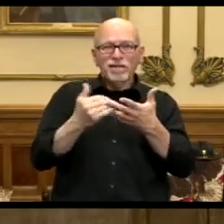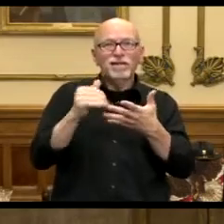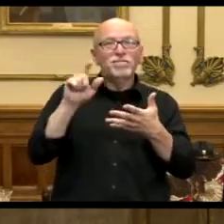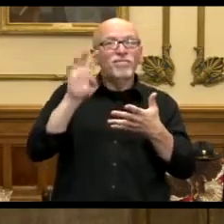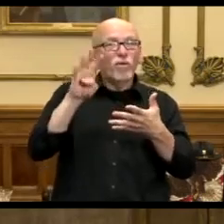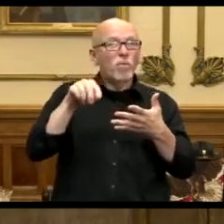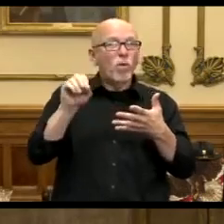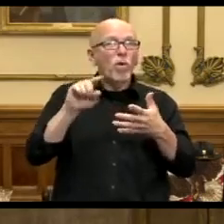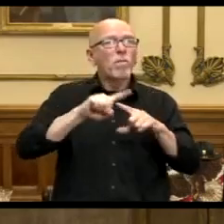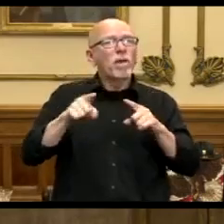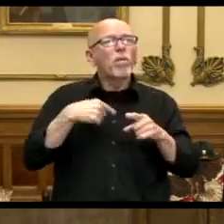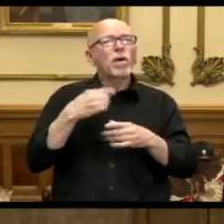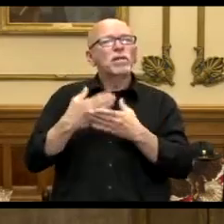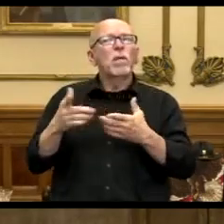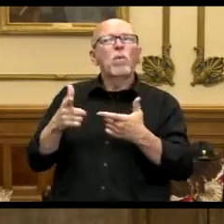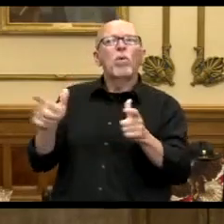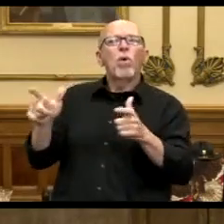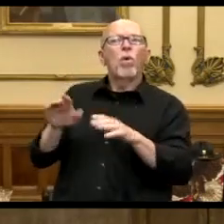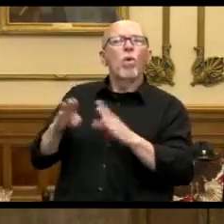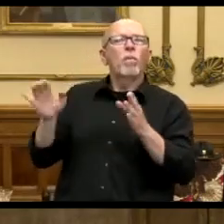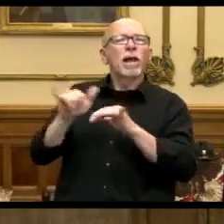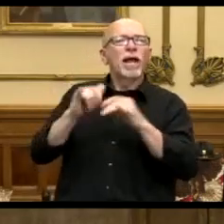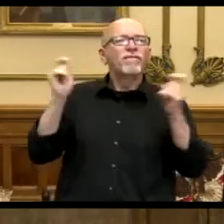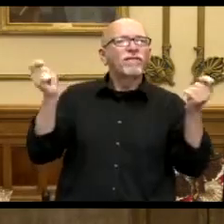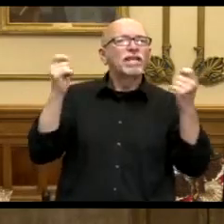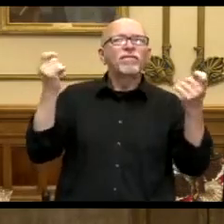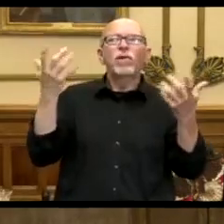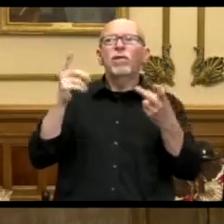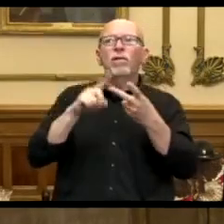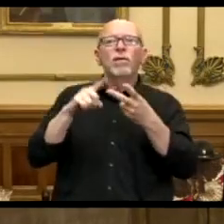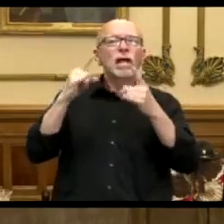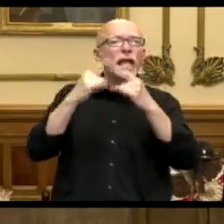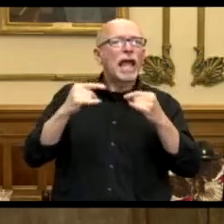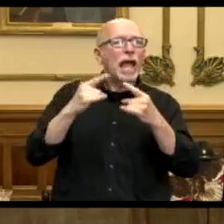opened some larger activities, such as festivals and camps, as long as long as